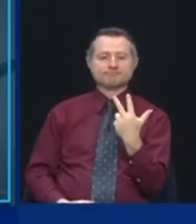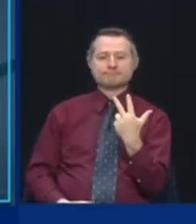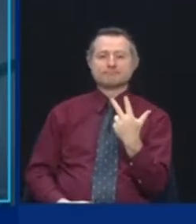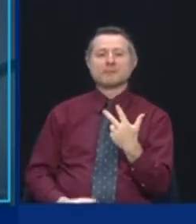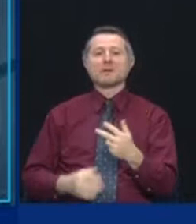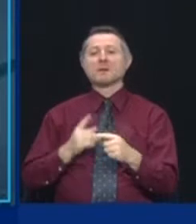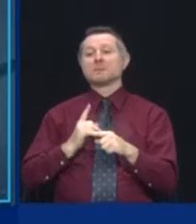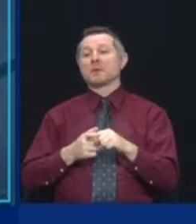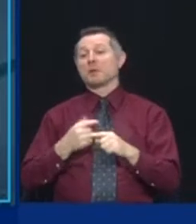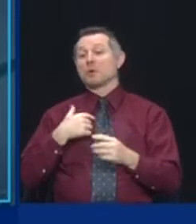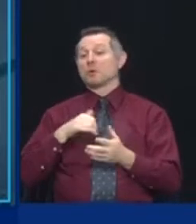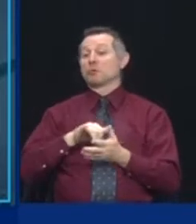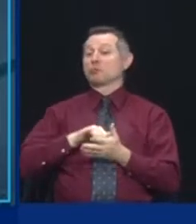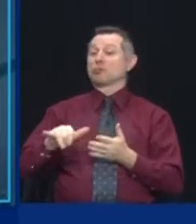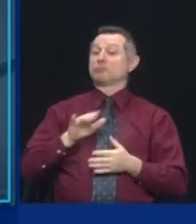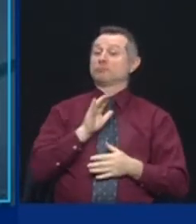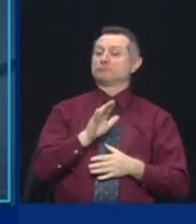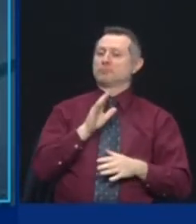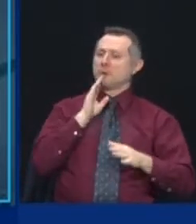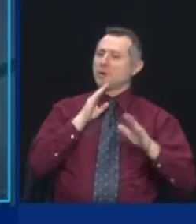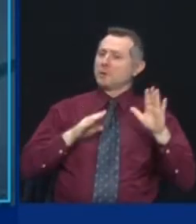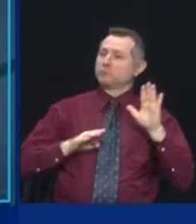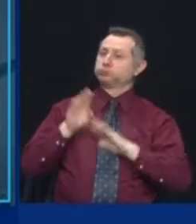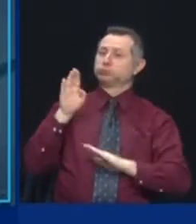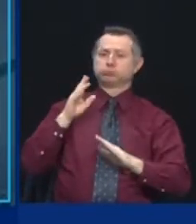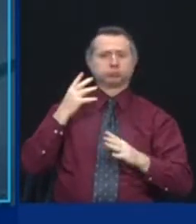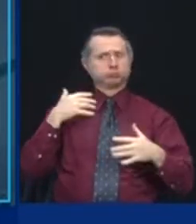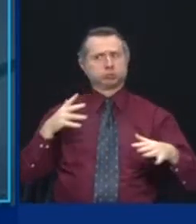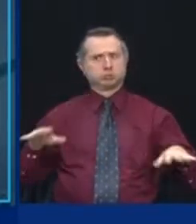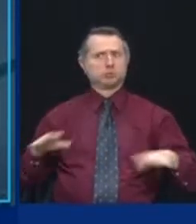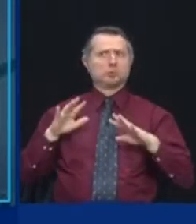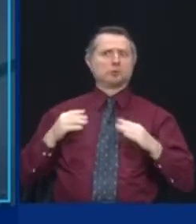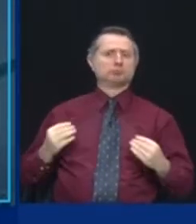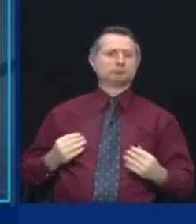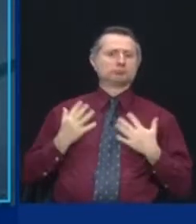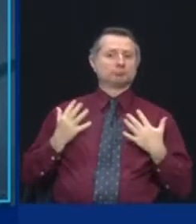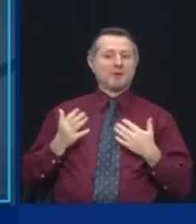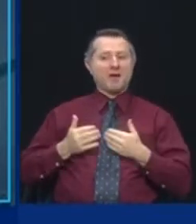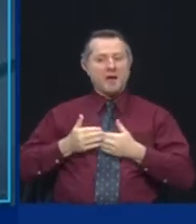RESPOND TO GO COVID, MANAGING COVID, RECOVERING FROM COVID.